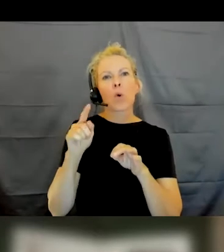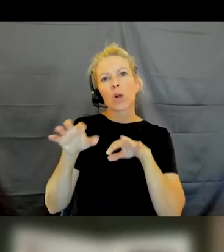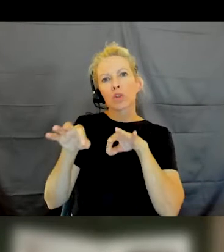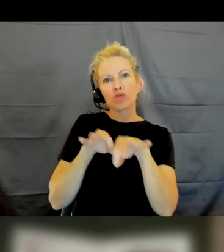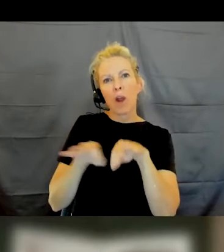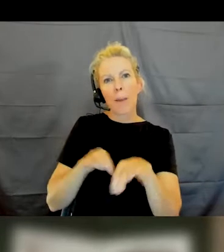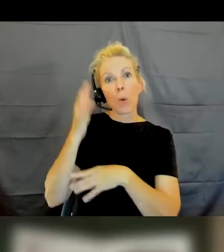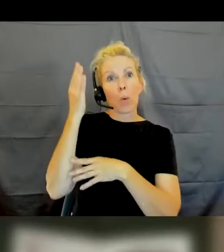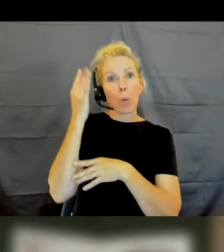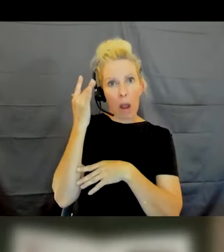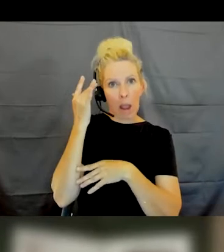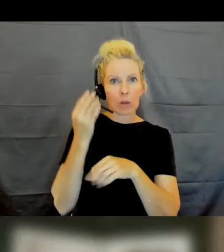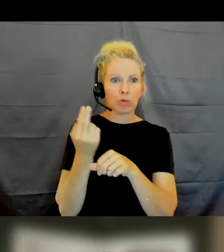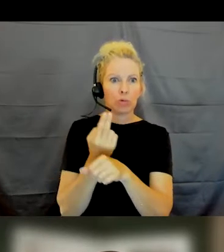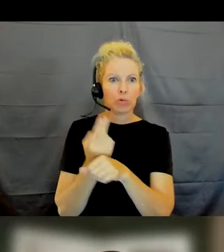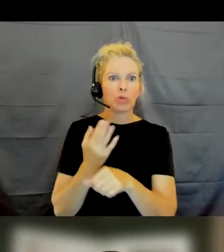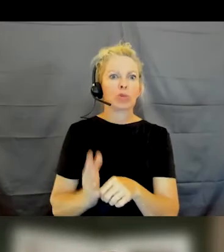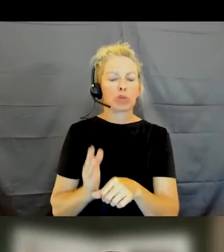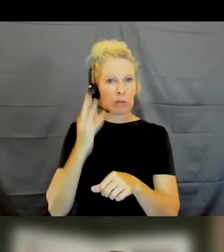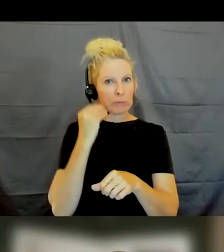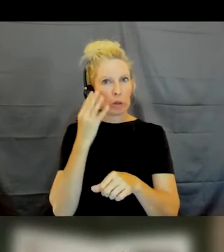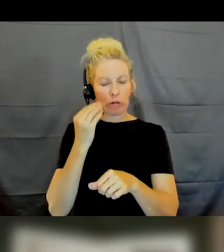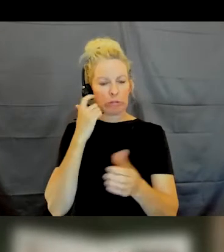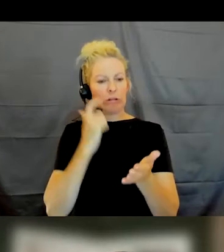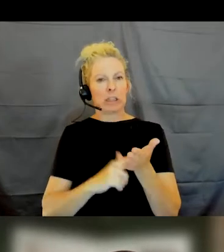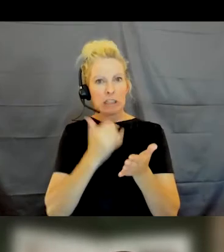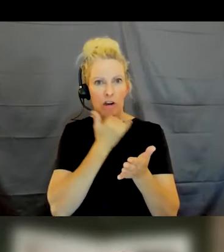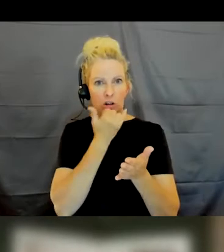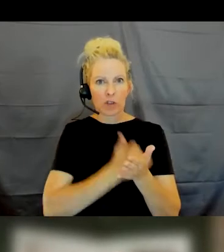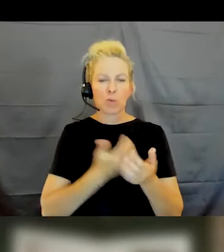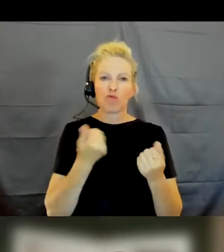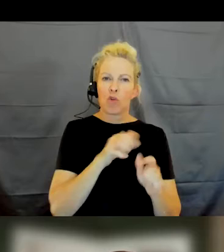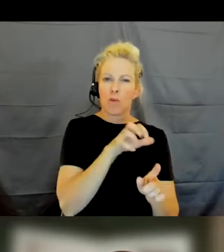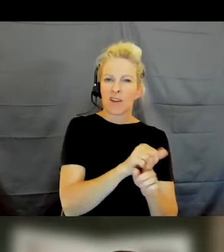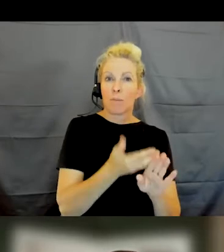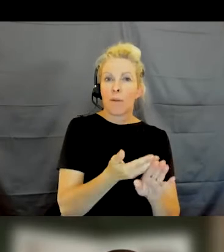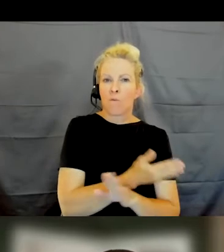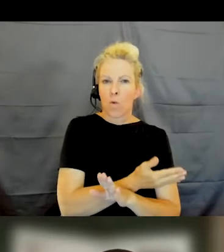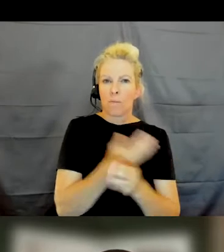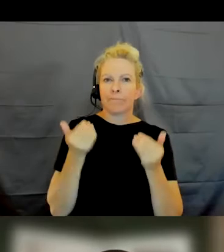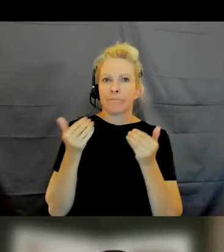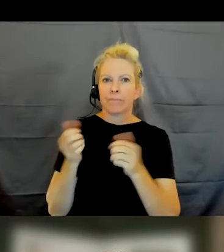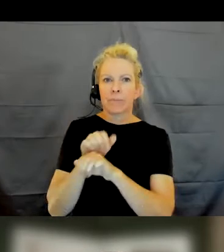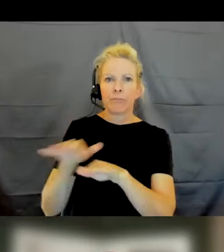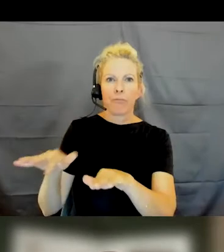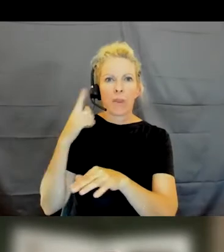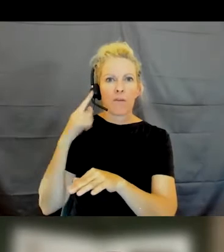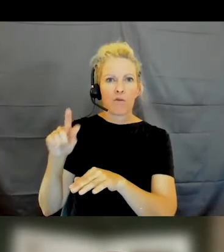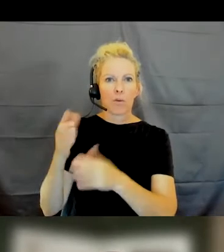finding them and trying to address them before they get to production. I understand this is